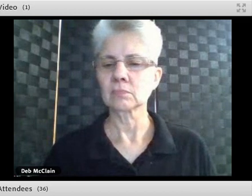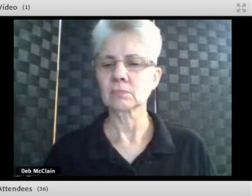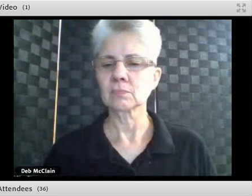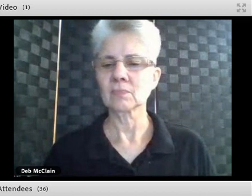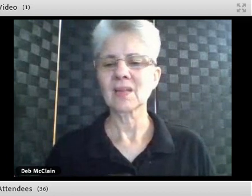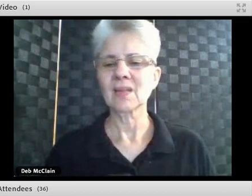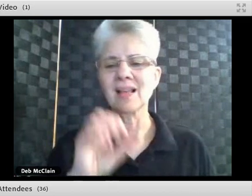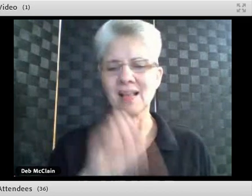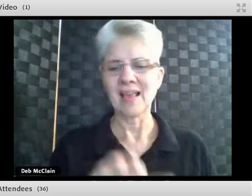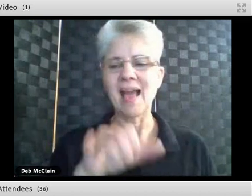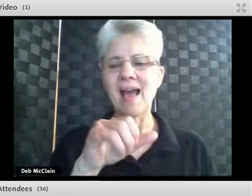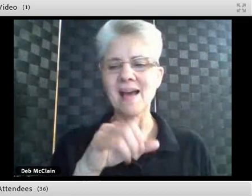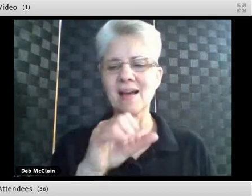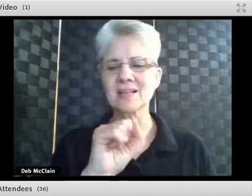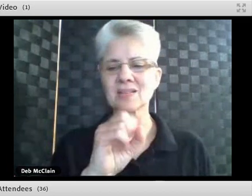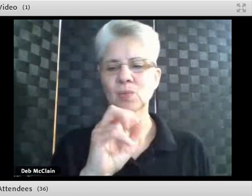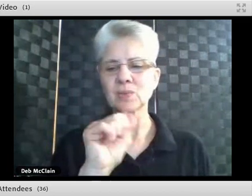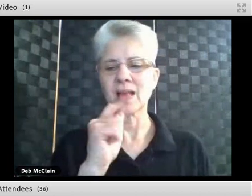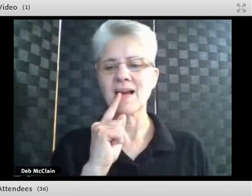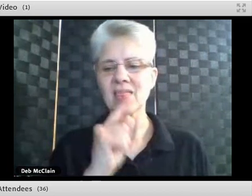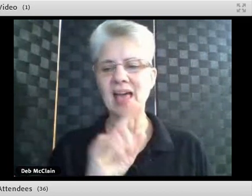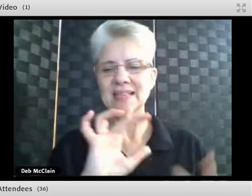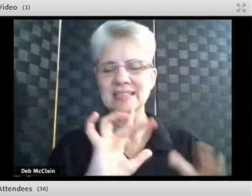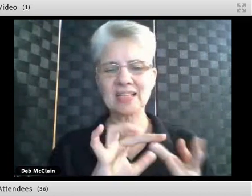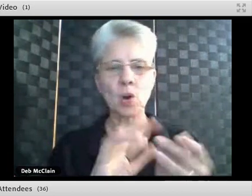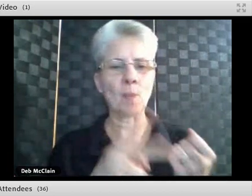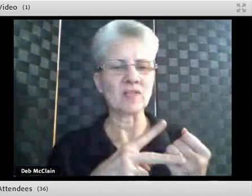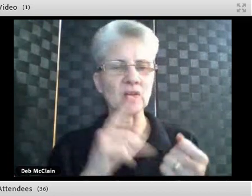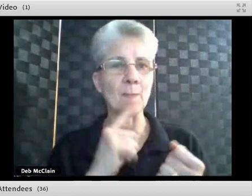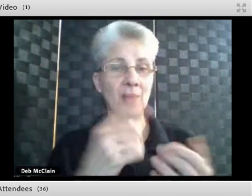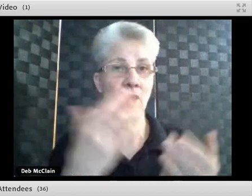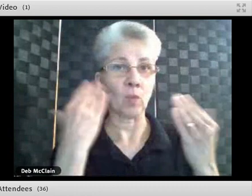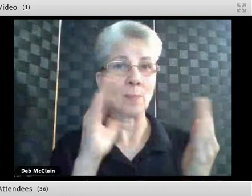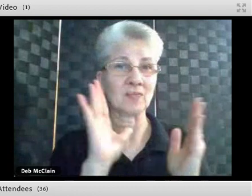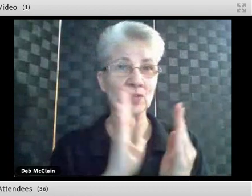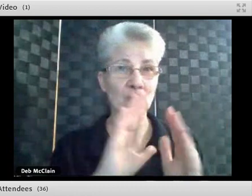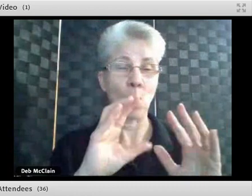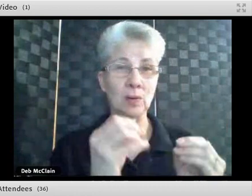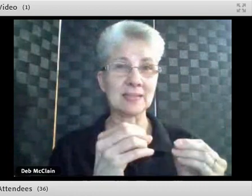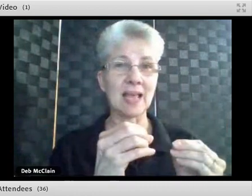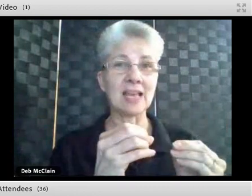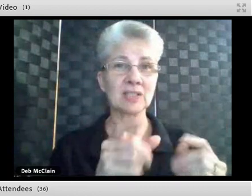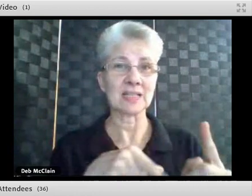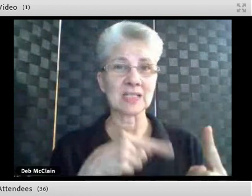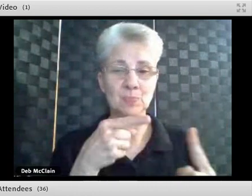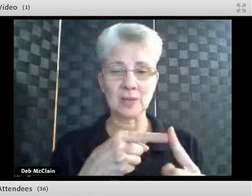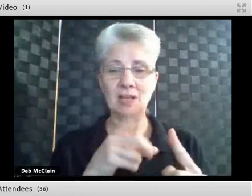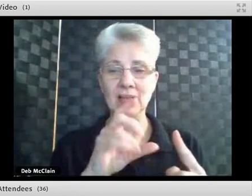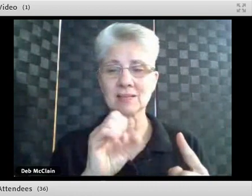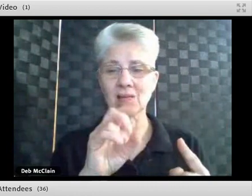Yes, digital preservation can be quite overwhelming for small organizations in particular. So yeah, I feel that.